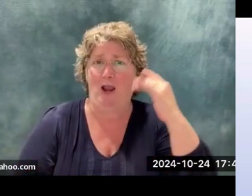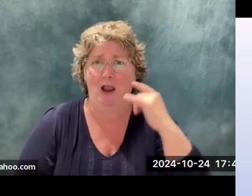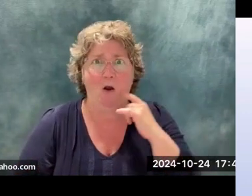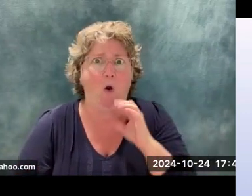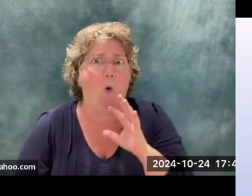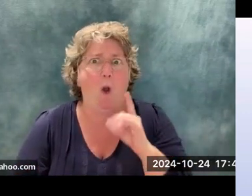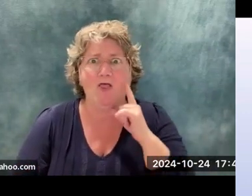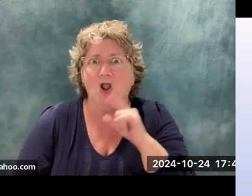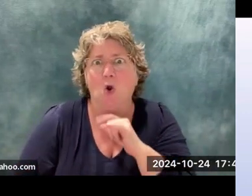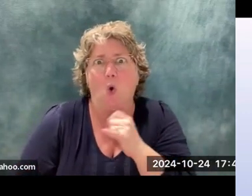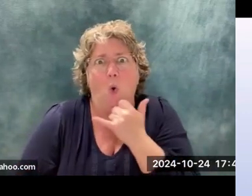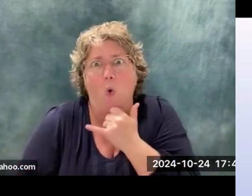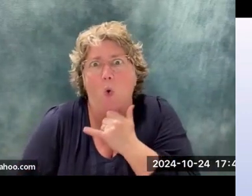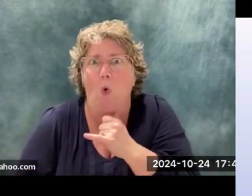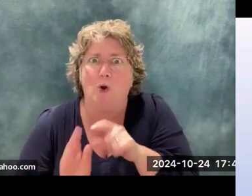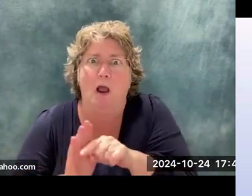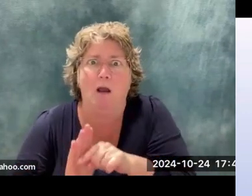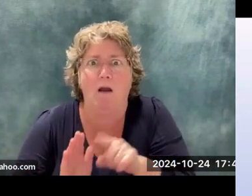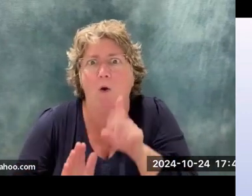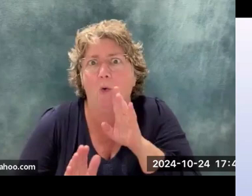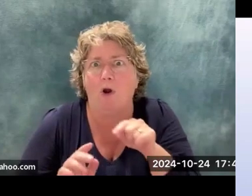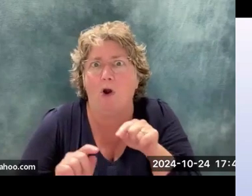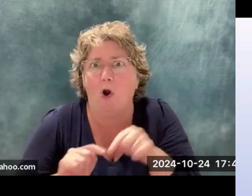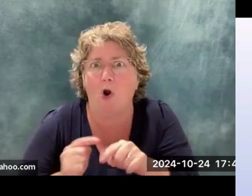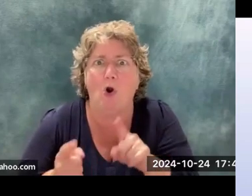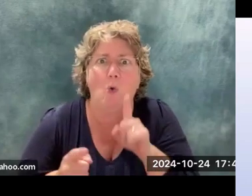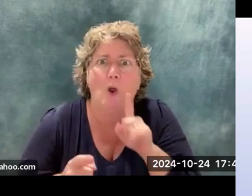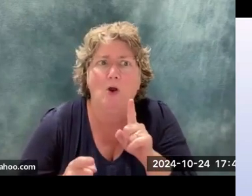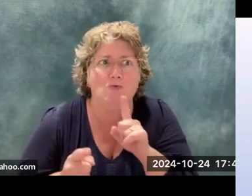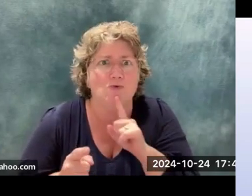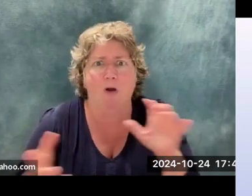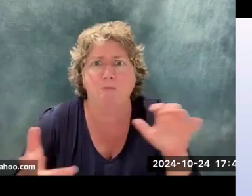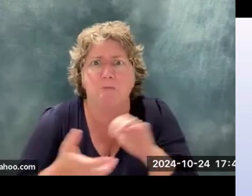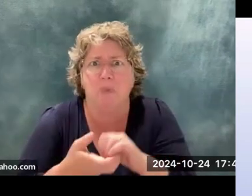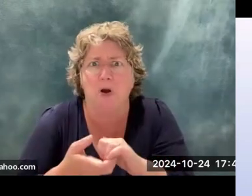that somehow we're in cahoots with the pharma industry and all sorts of strange